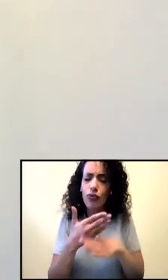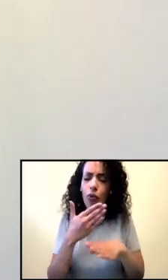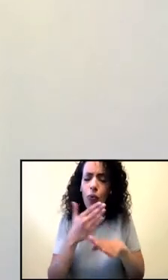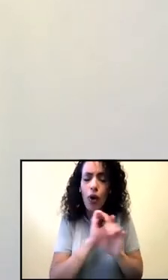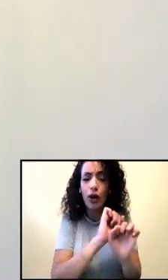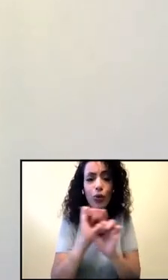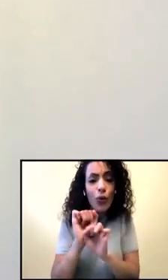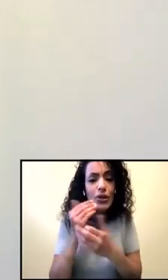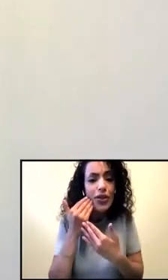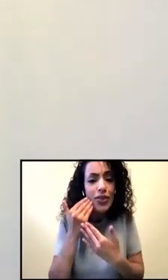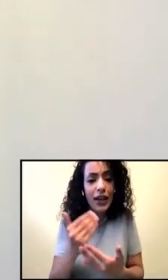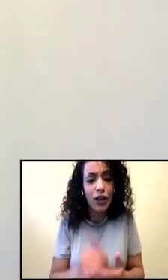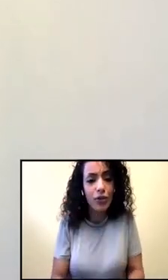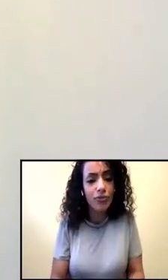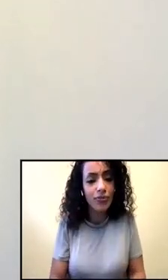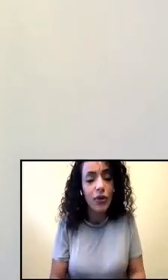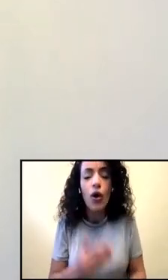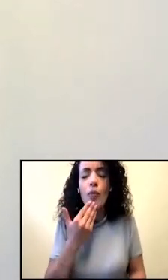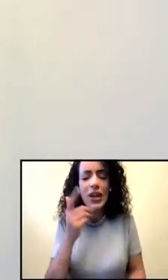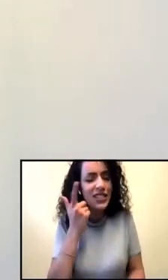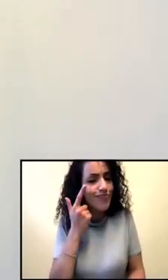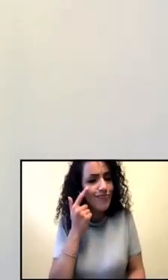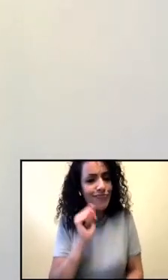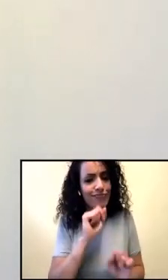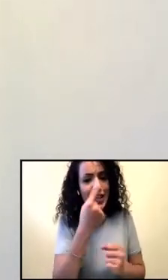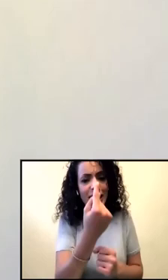you know please do check out the work of all of the panelists, and thank you so much for